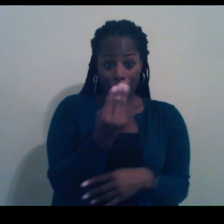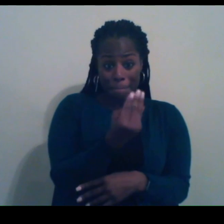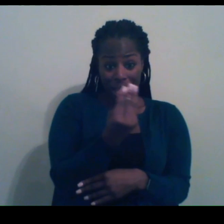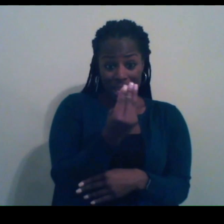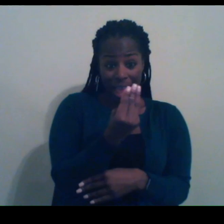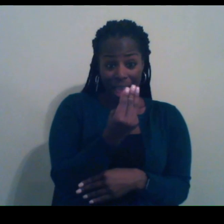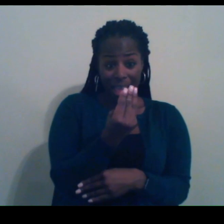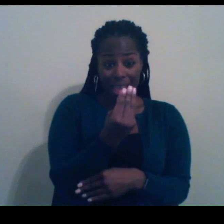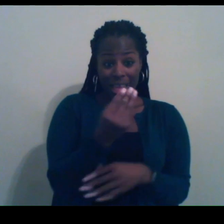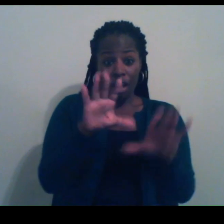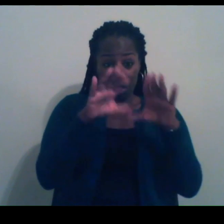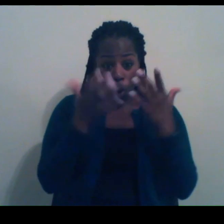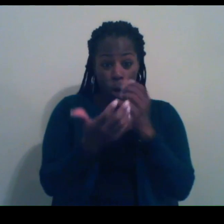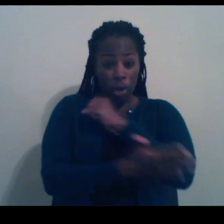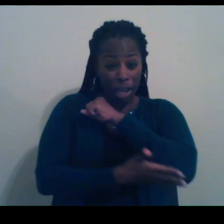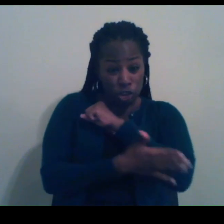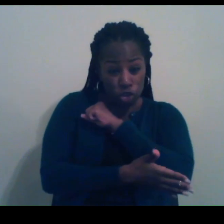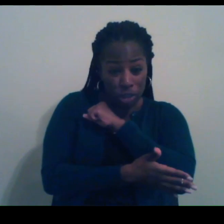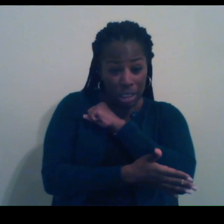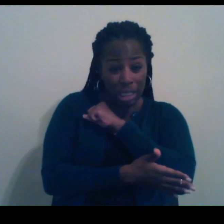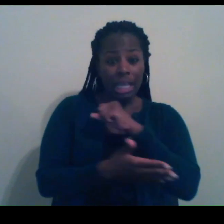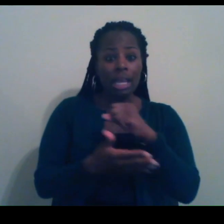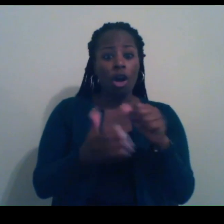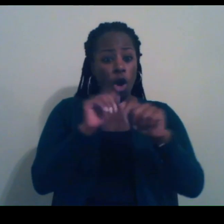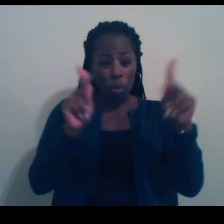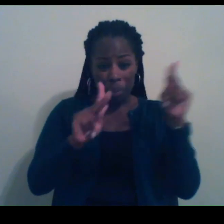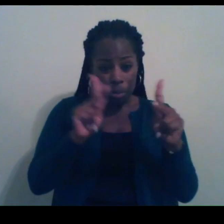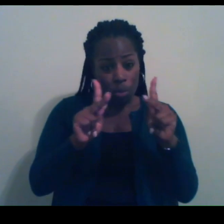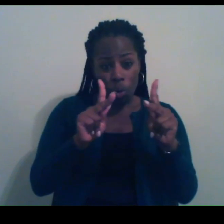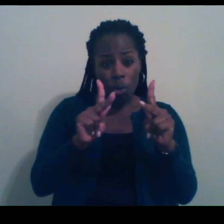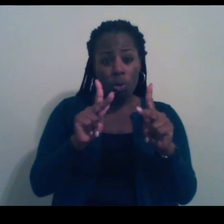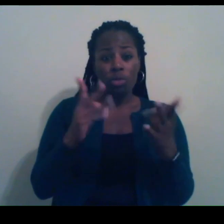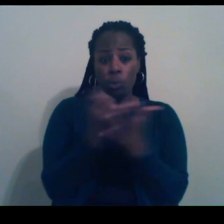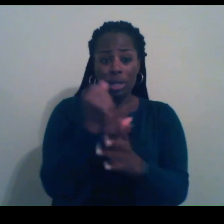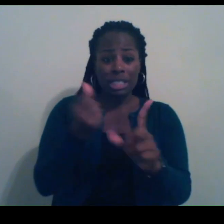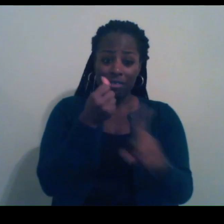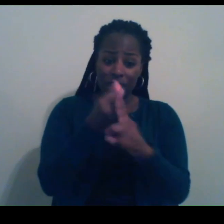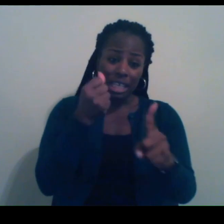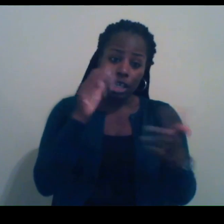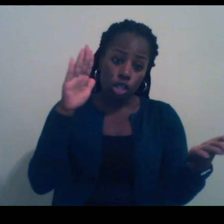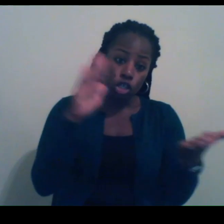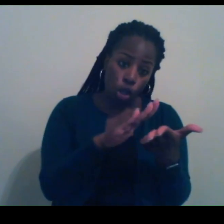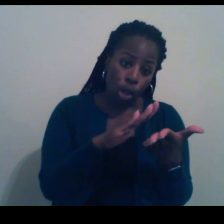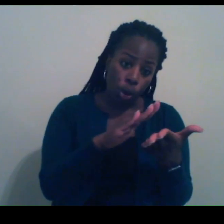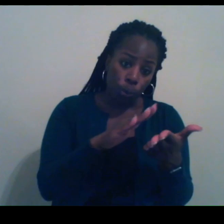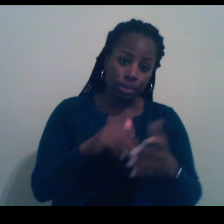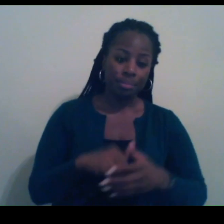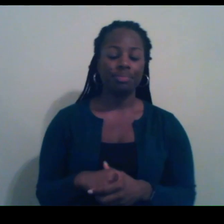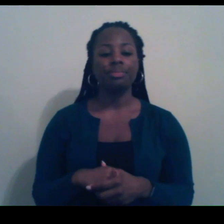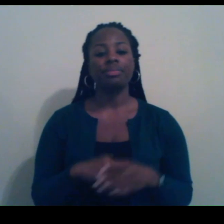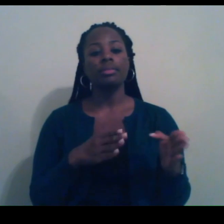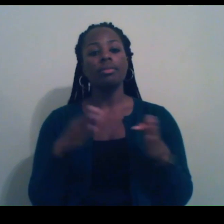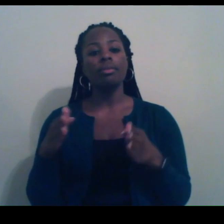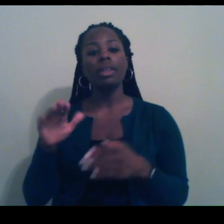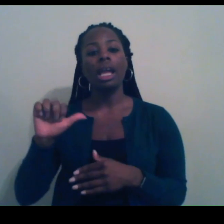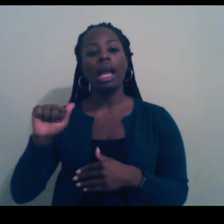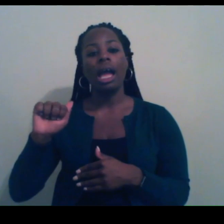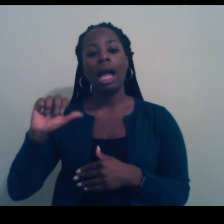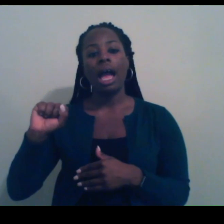alright guys, my question --- come on one more Ashley go right ahead Ashley families across the country are worried about